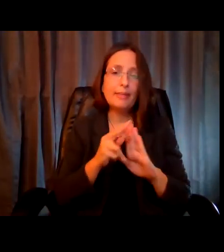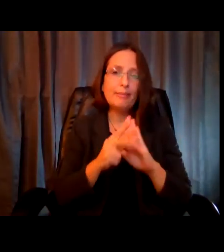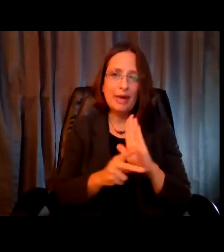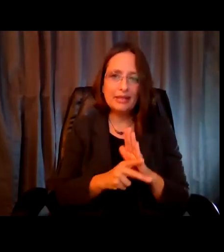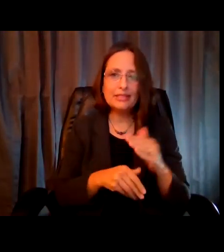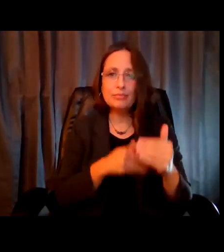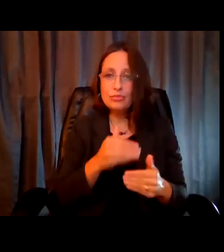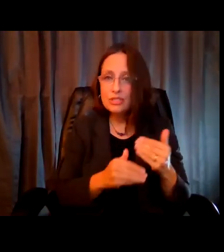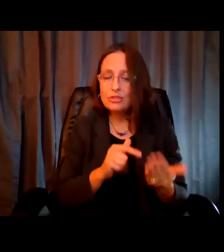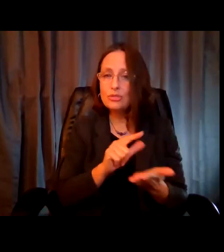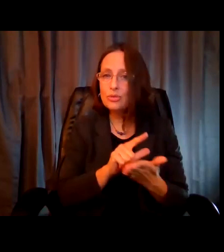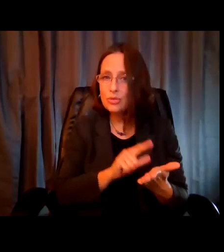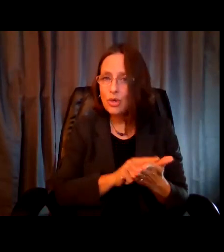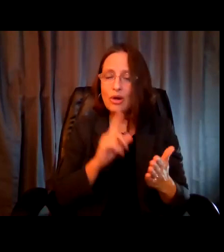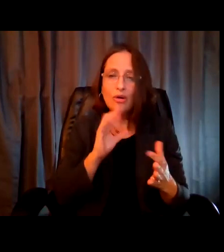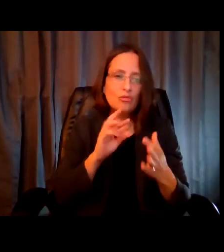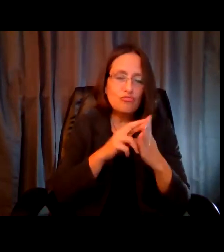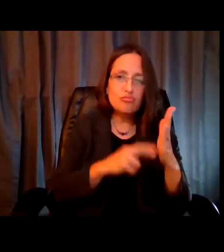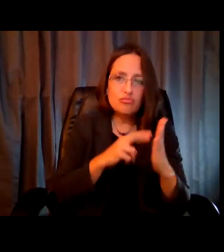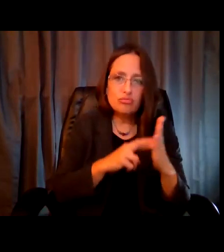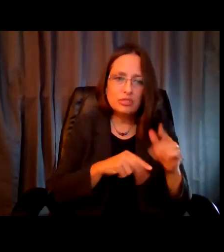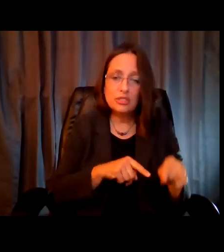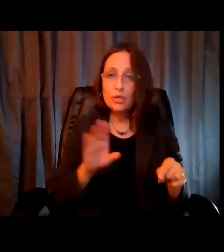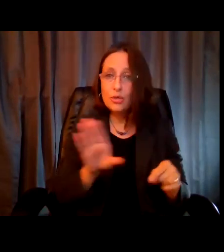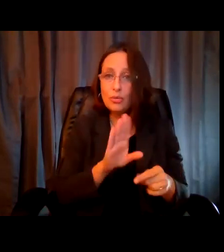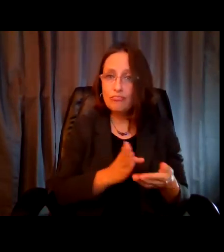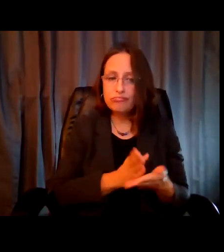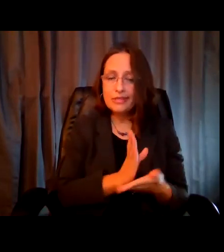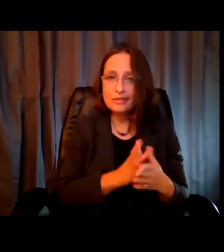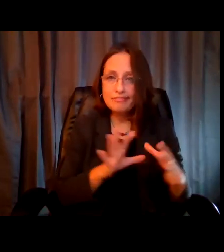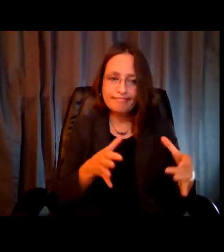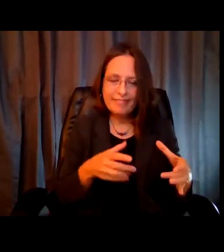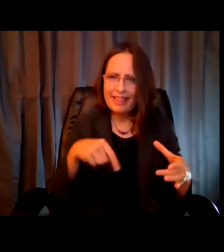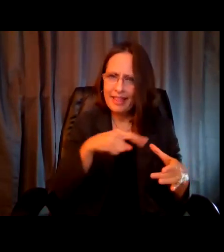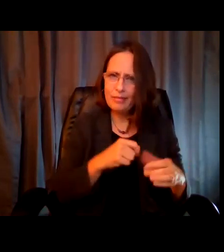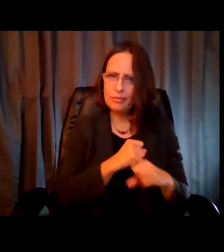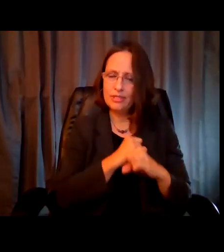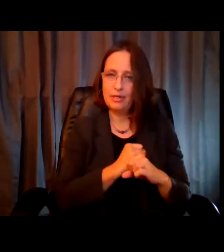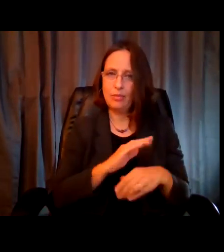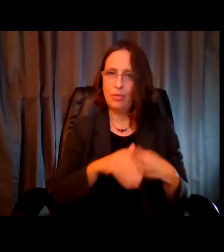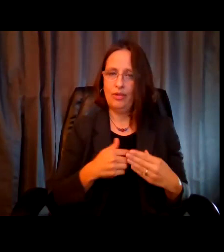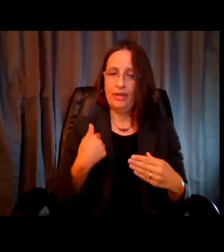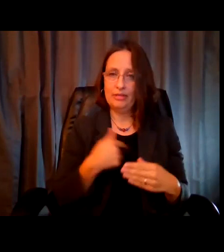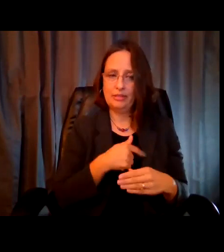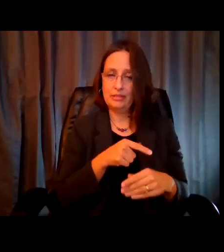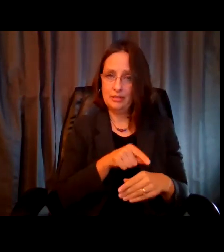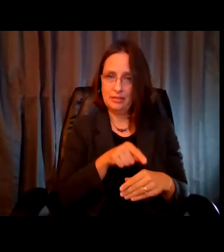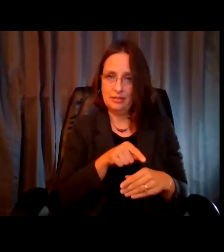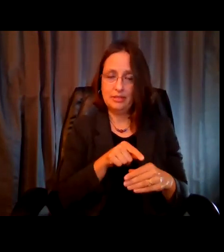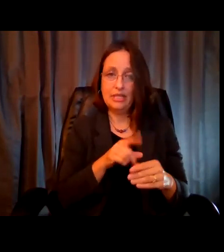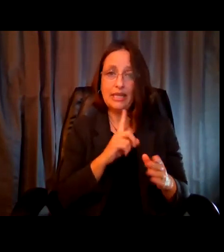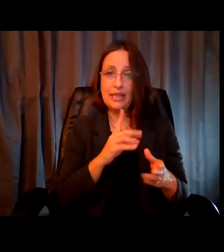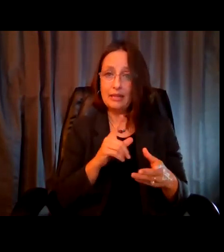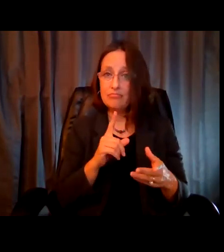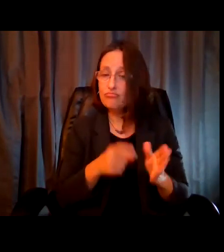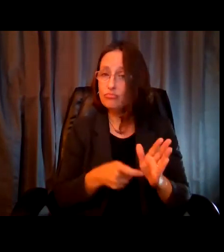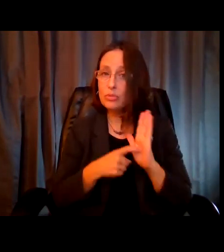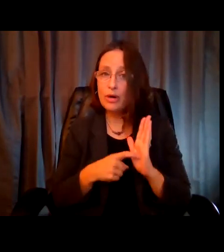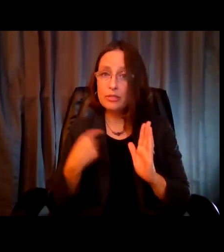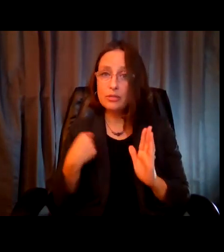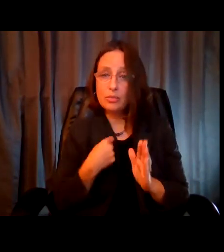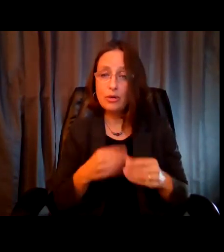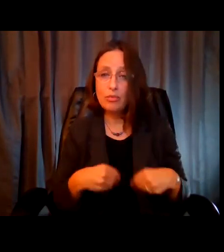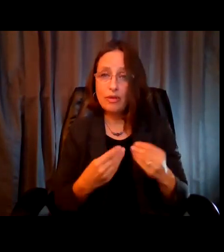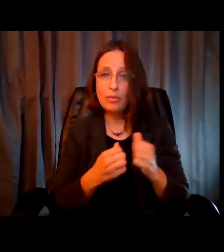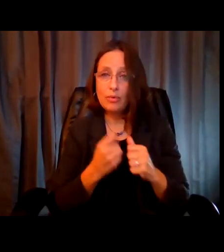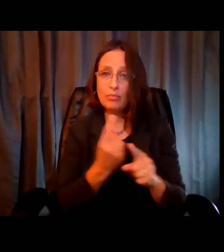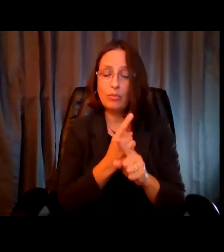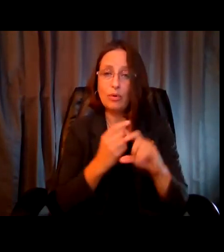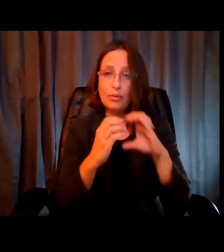I want to take a broader view of the medical visit, look at it as a pre, or before the visit,